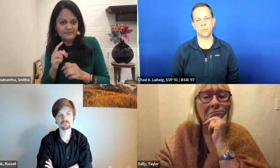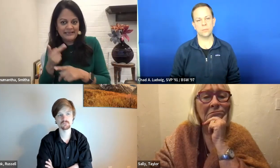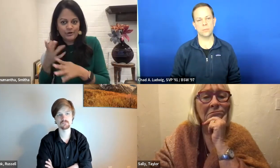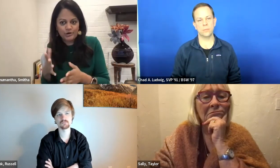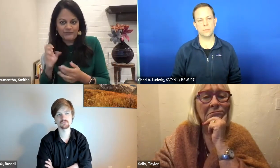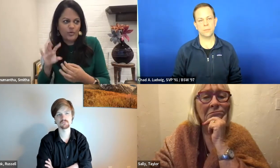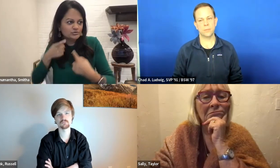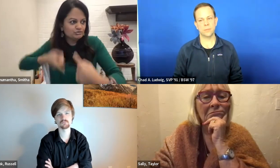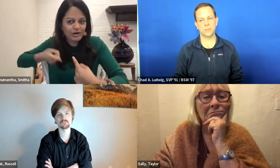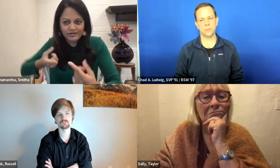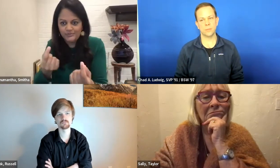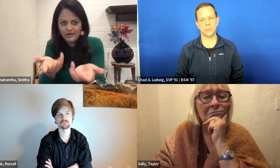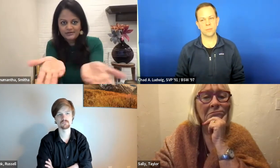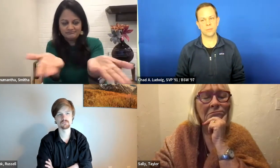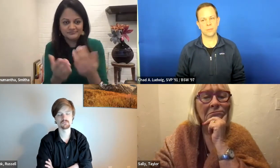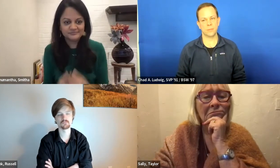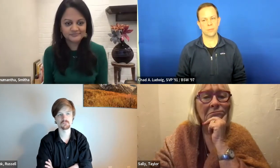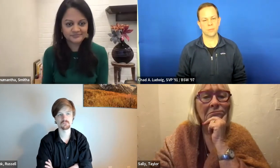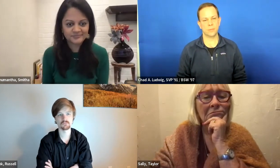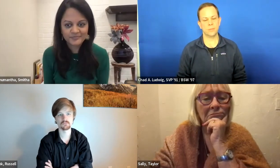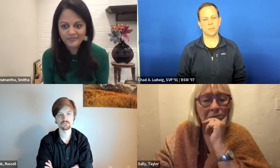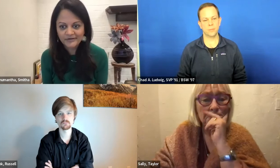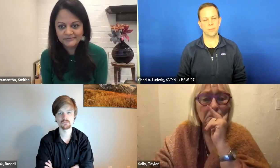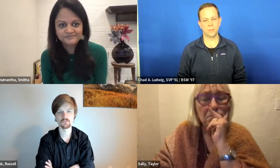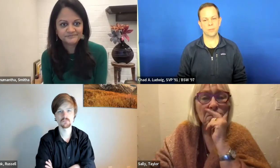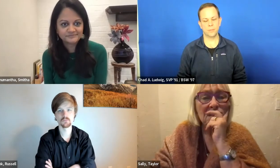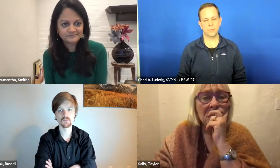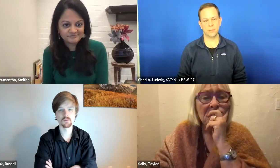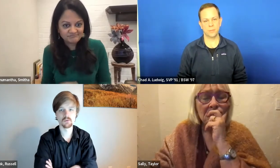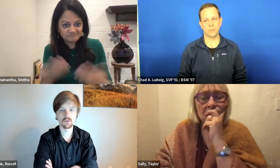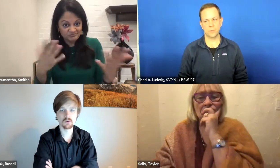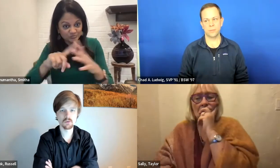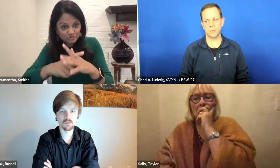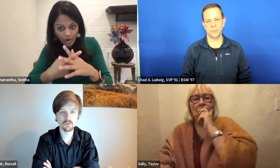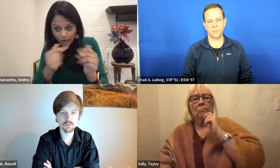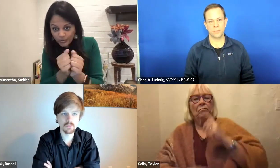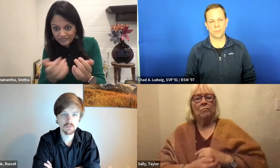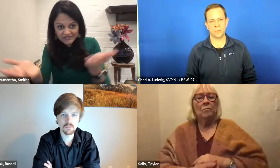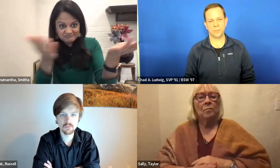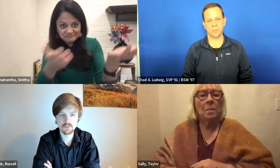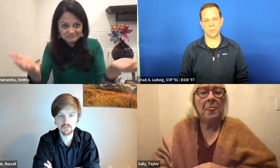who are just becoming caregivers and struggling through the process?